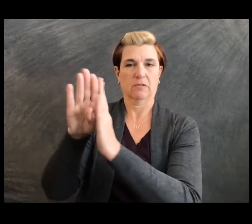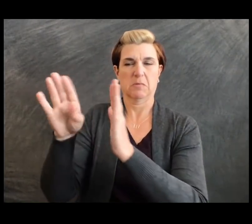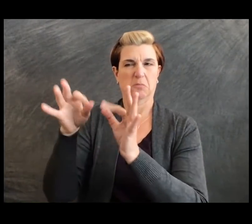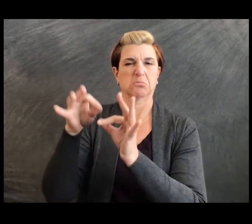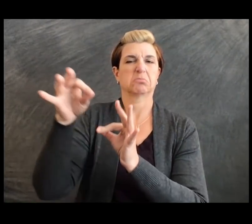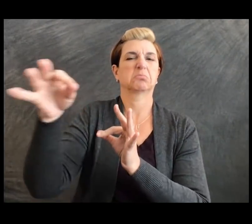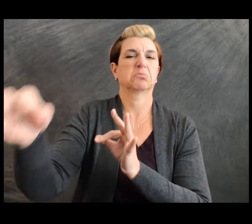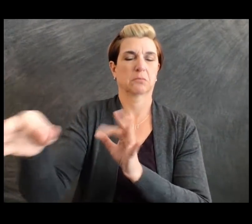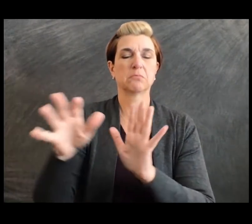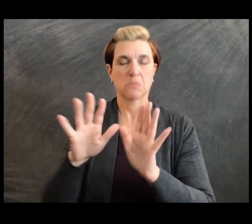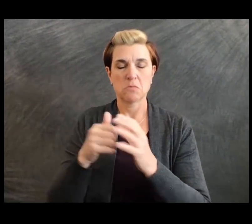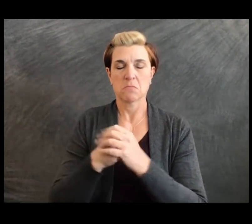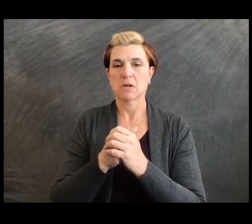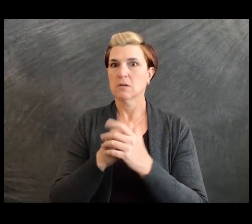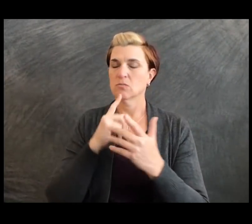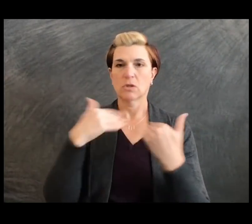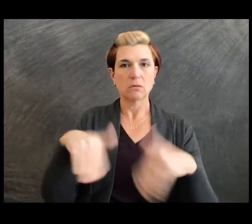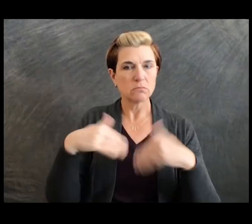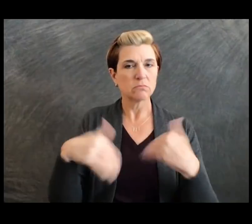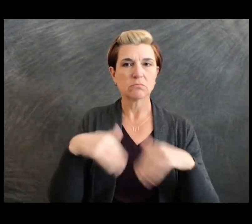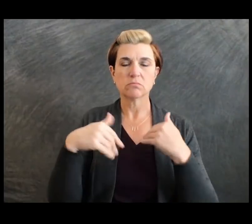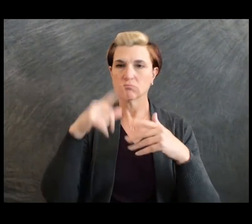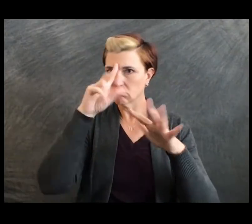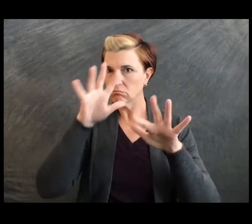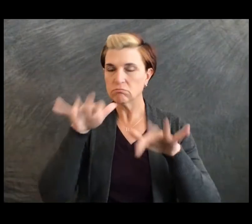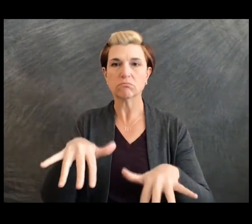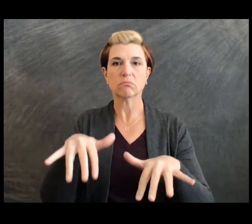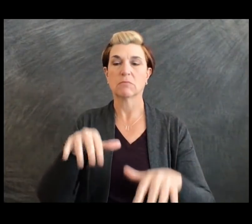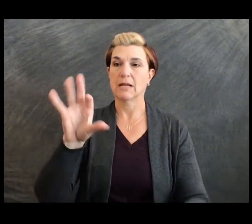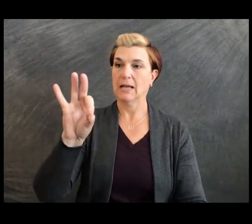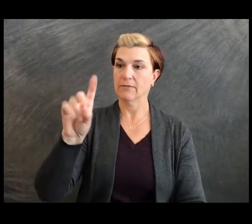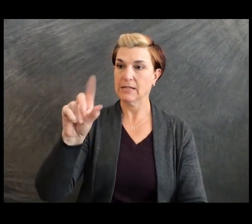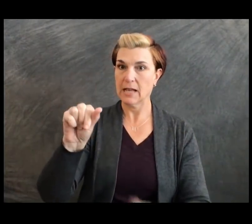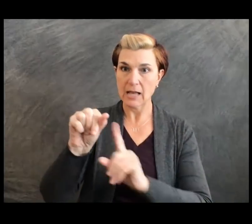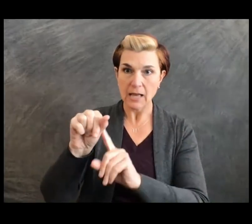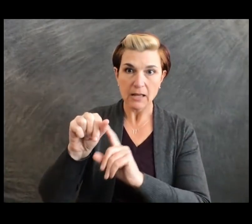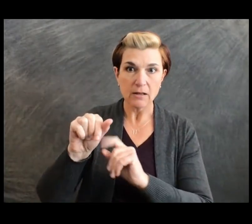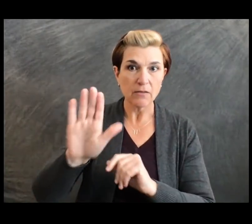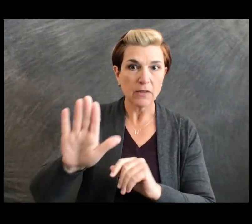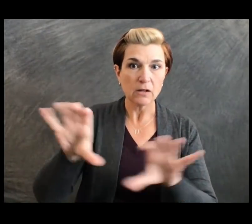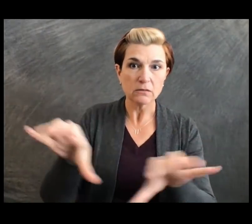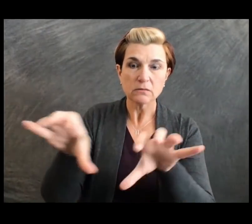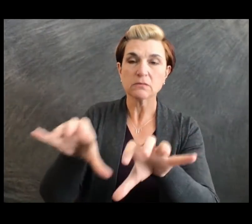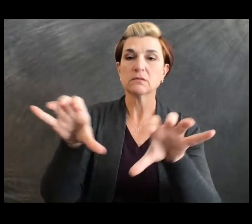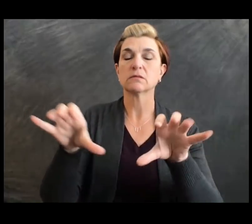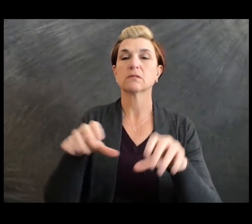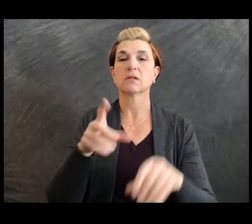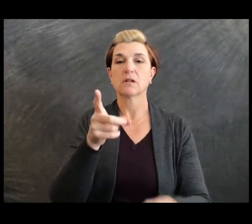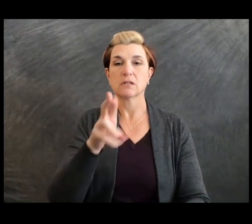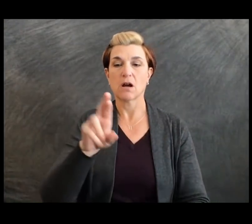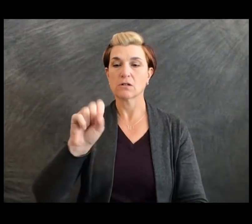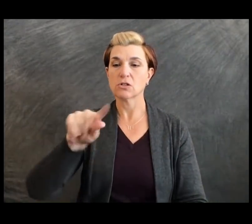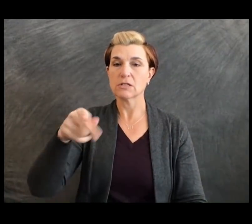the FDA has done and dr. Stephen Hahn was highly respected came as a just a